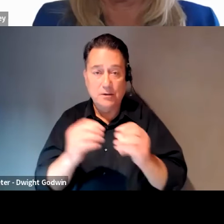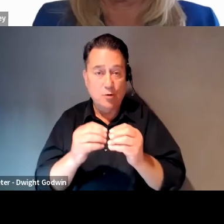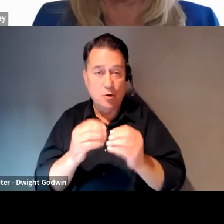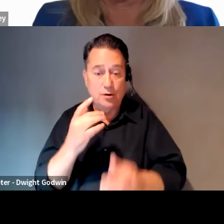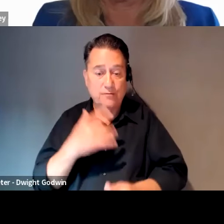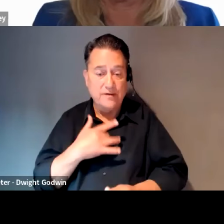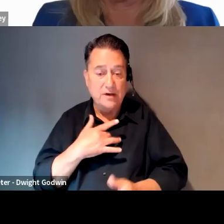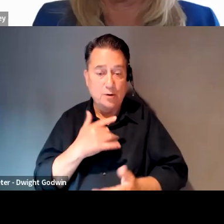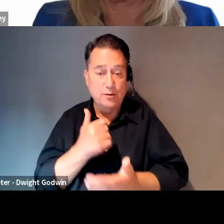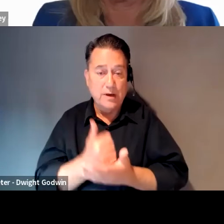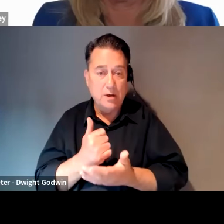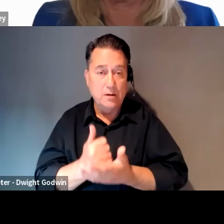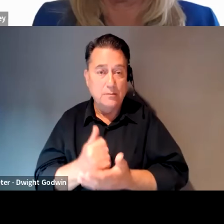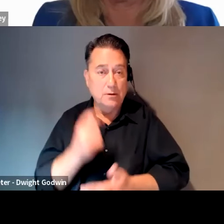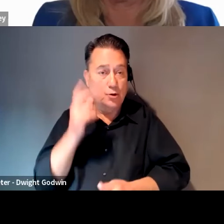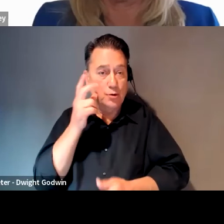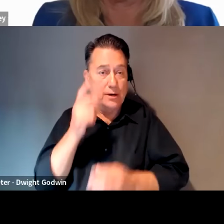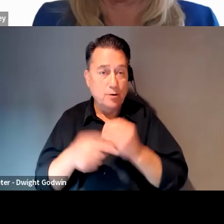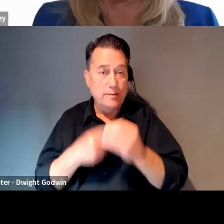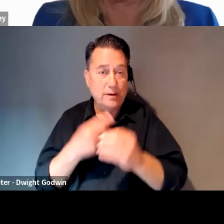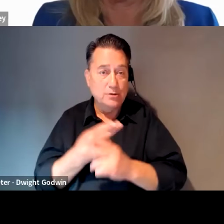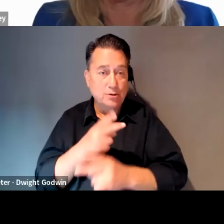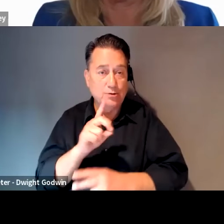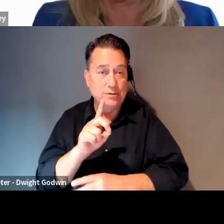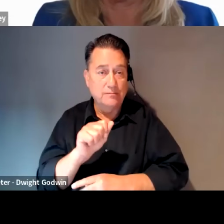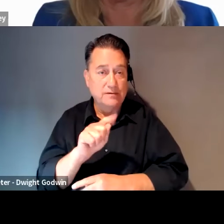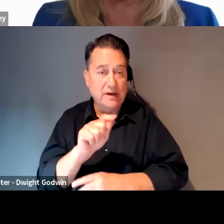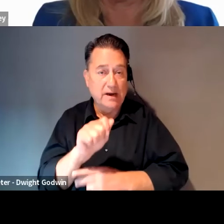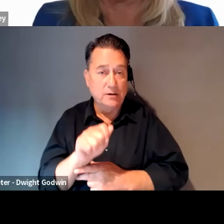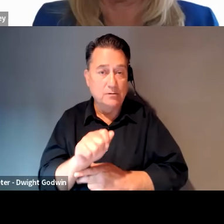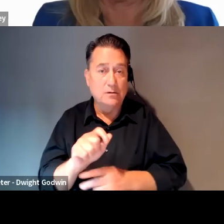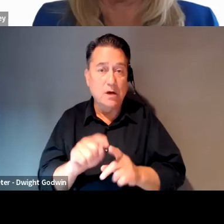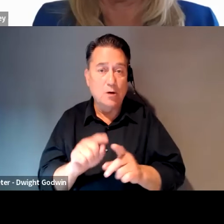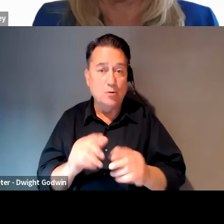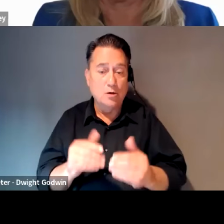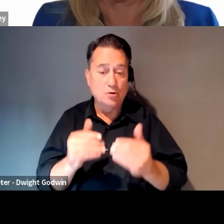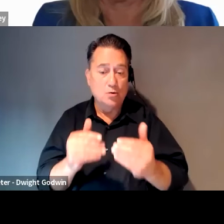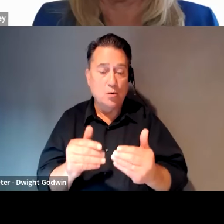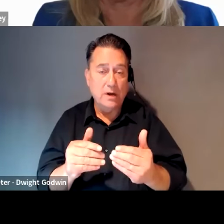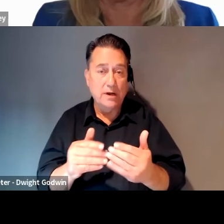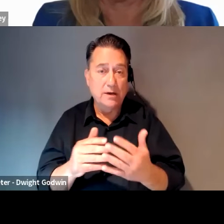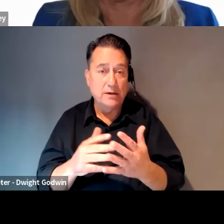for the audience to hear about your use of data. And I'll go ahead and have,